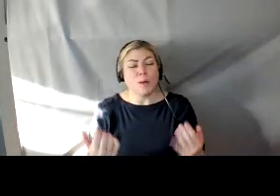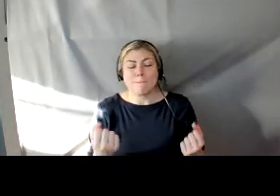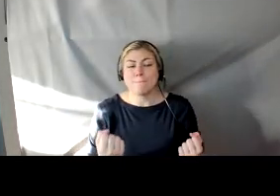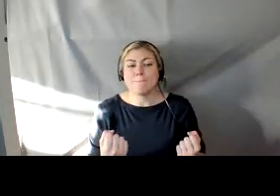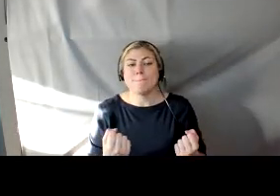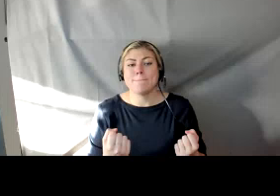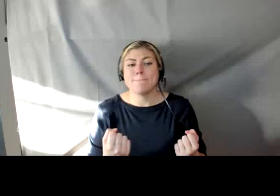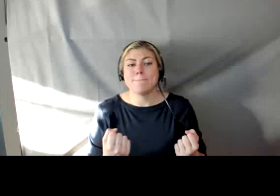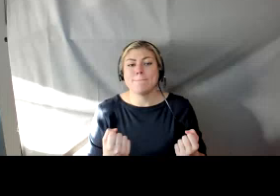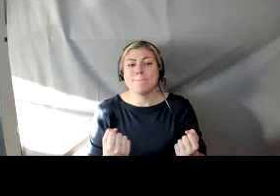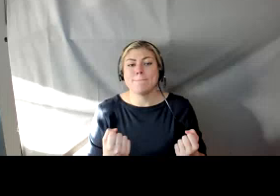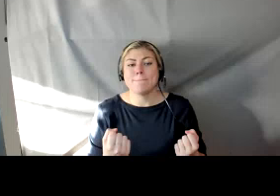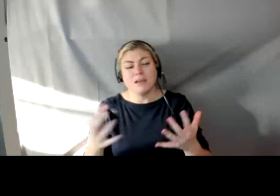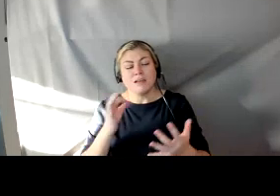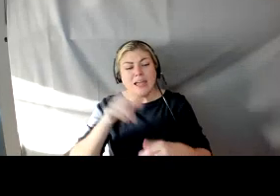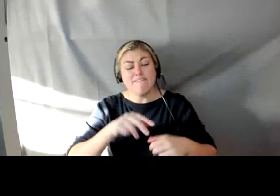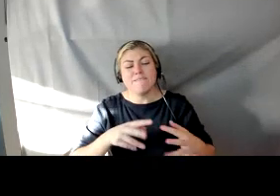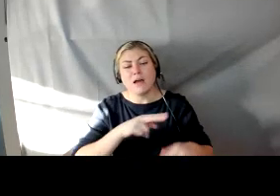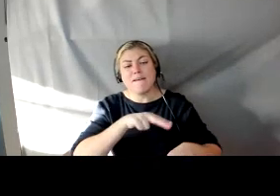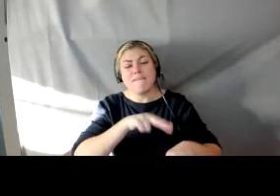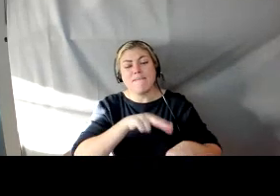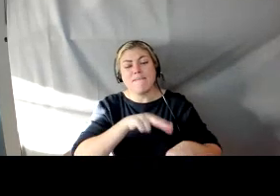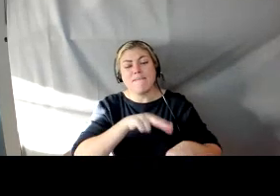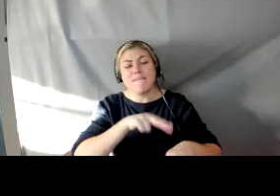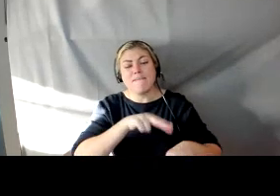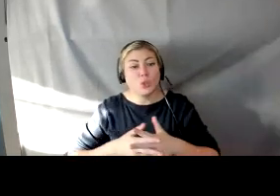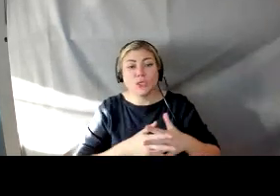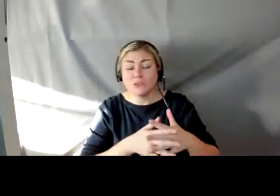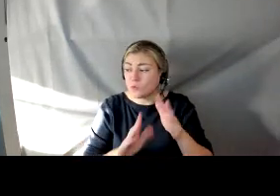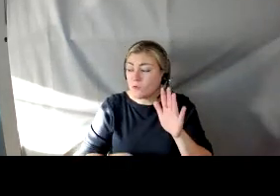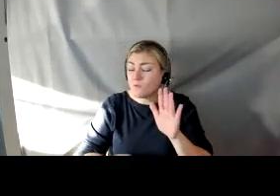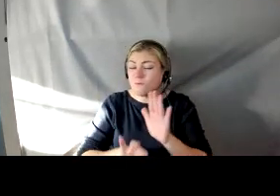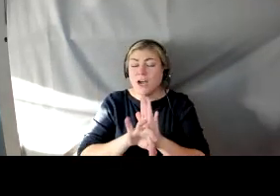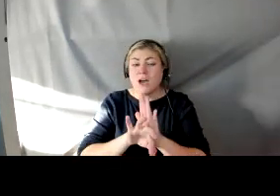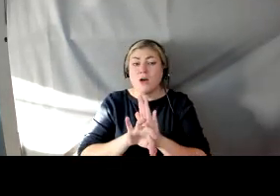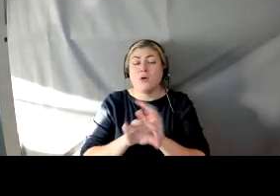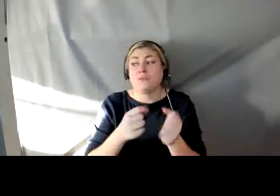It was also a field of conflict, again, from enslavement, from wartime,